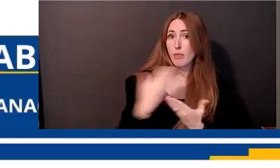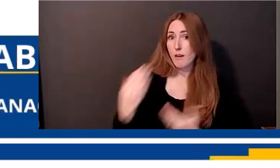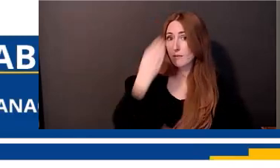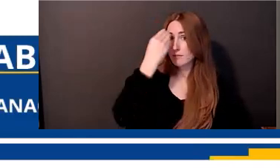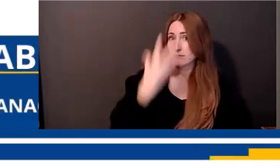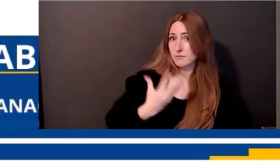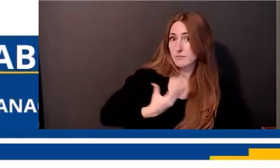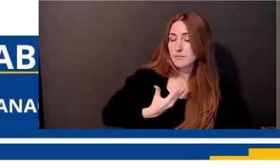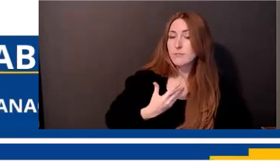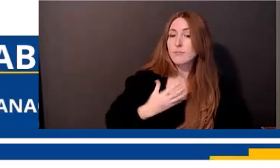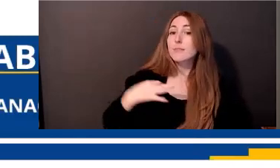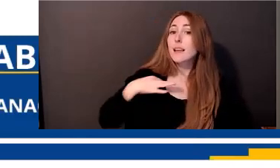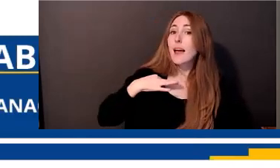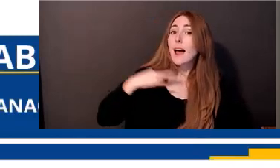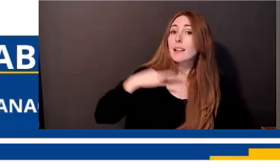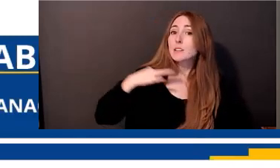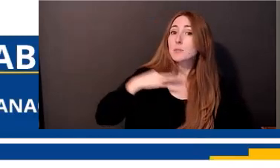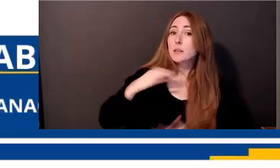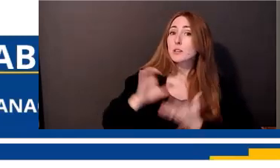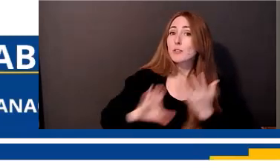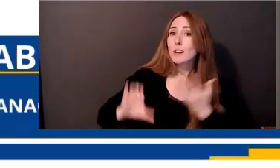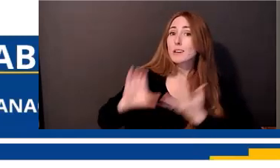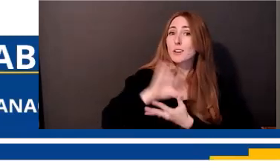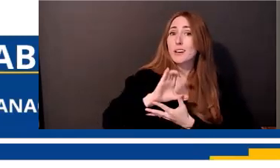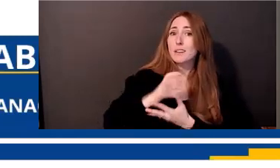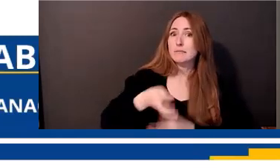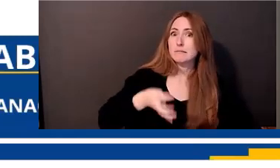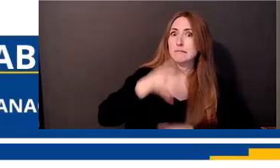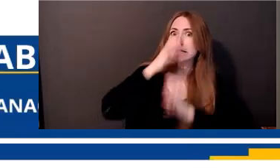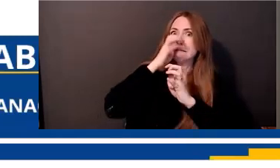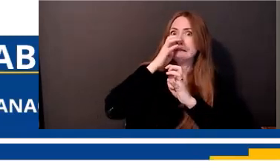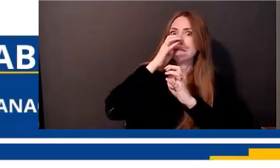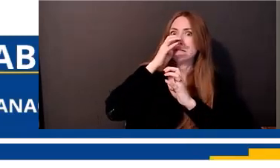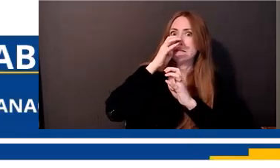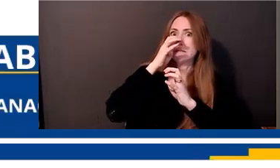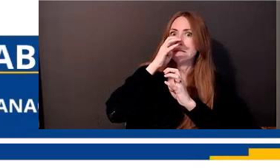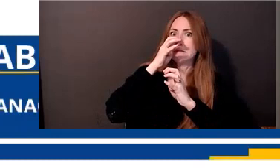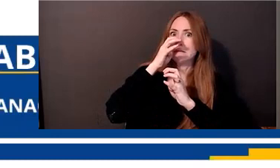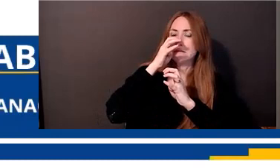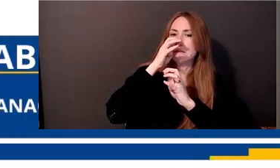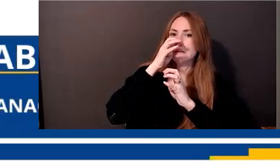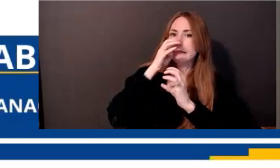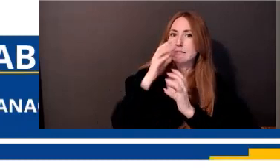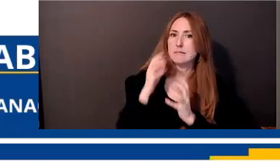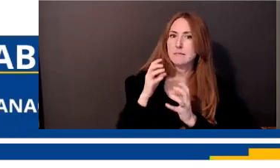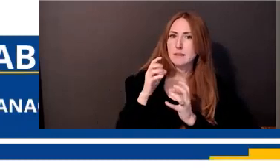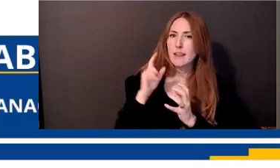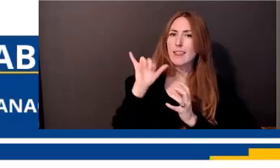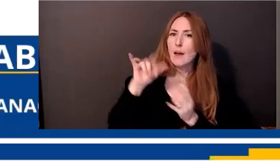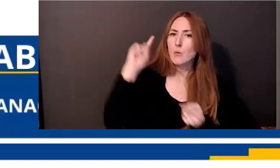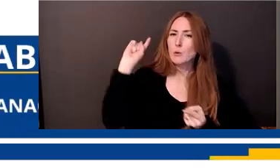was too restricted, which reduced the number of referrals they could provide us with.